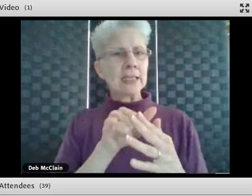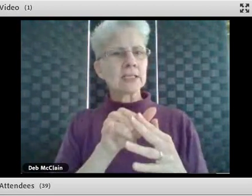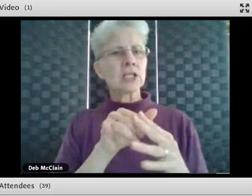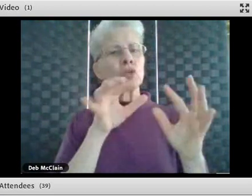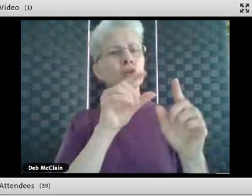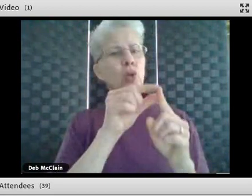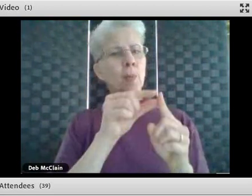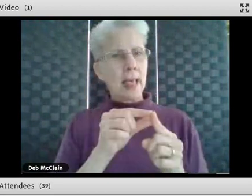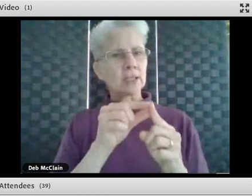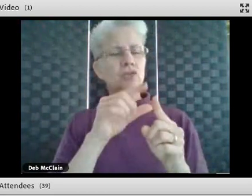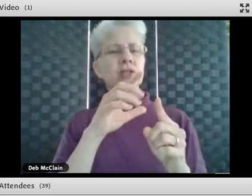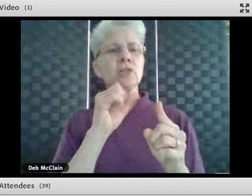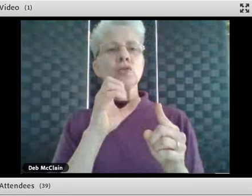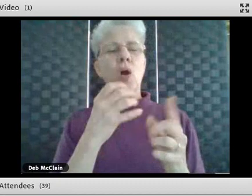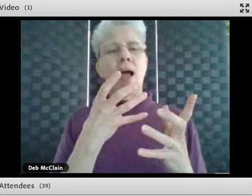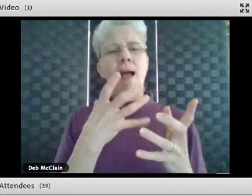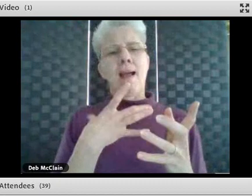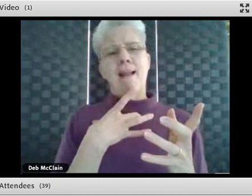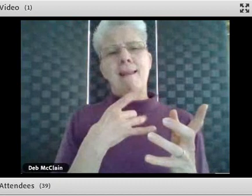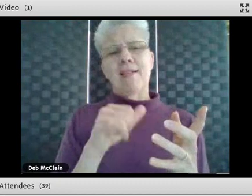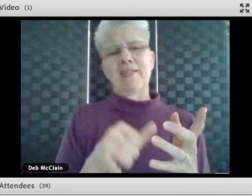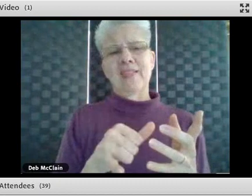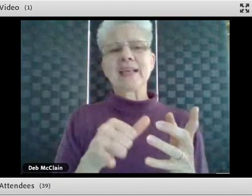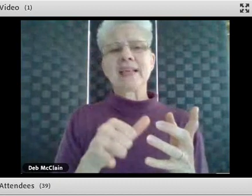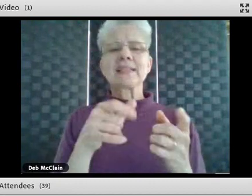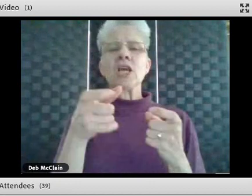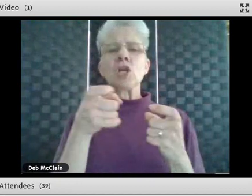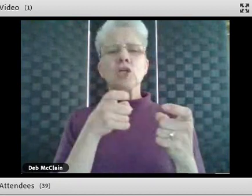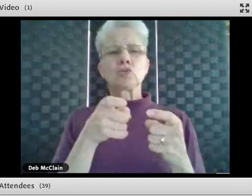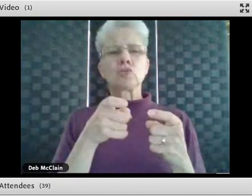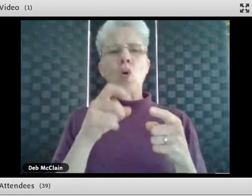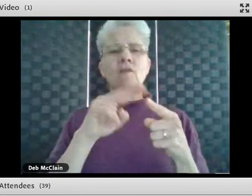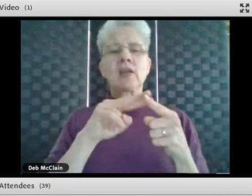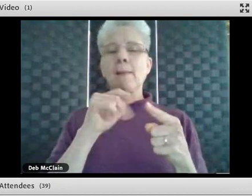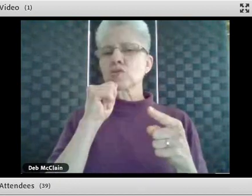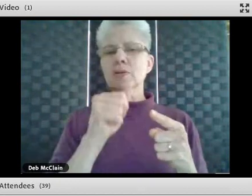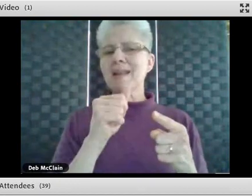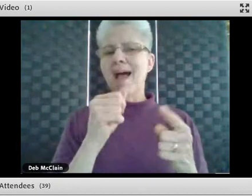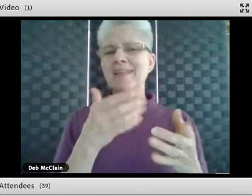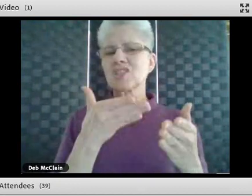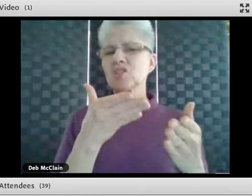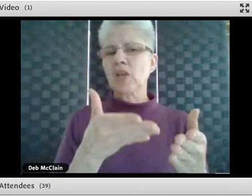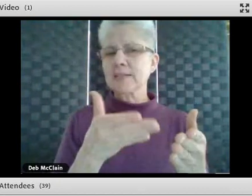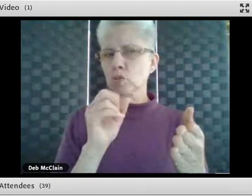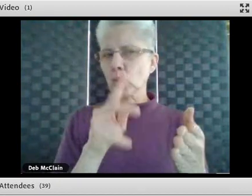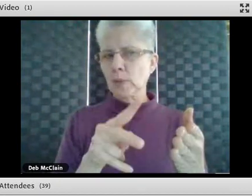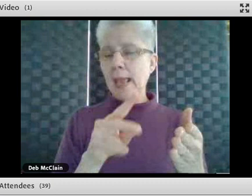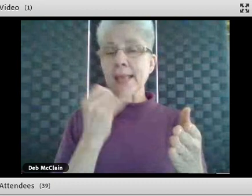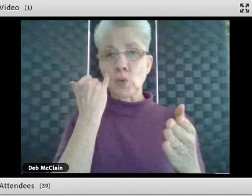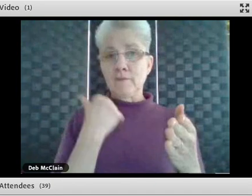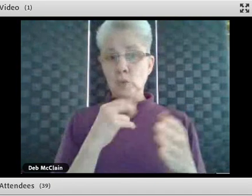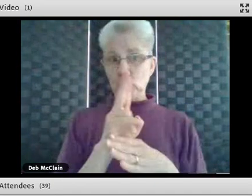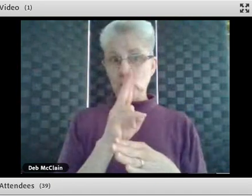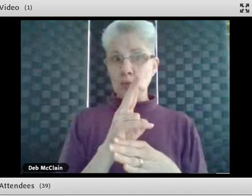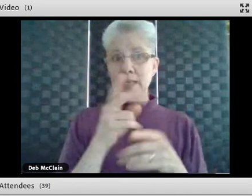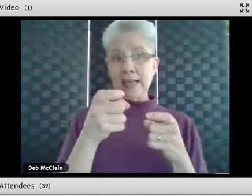But I like this phrase. Controlled vocabularies are not suggestions, all right? So if you are using a controlled vocabulary,